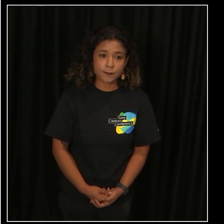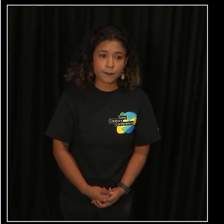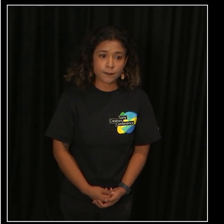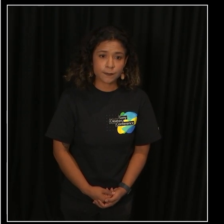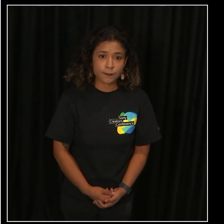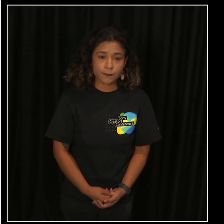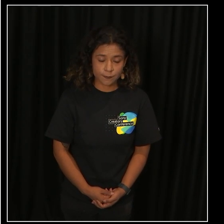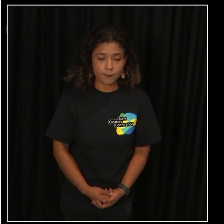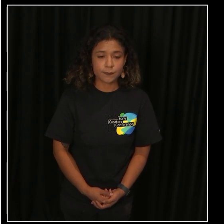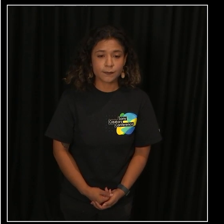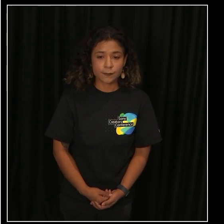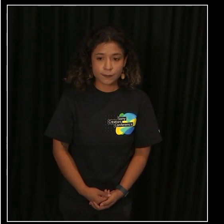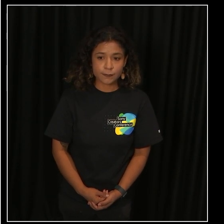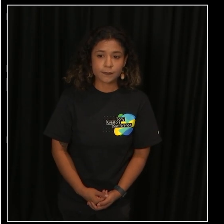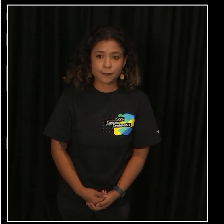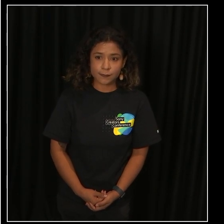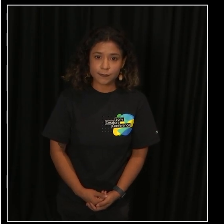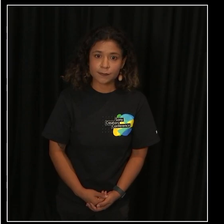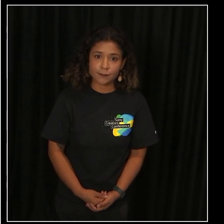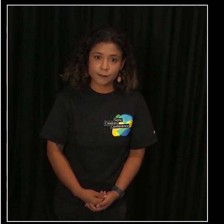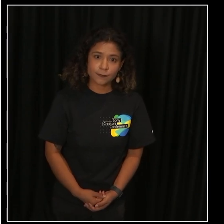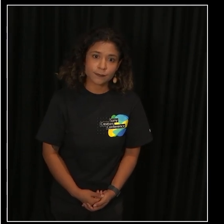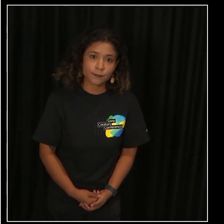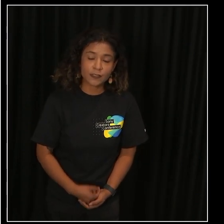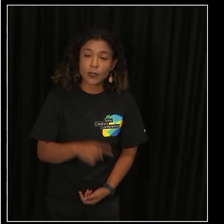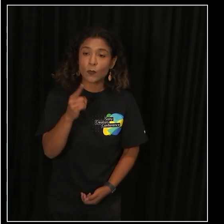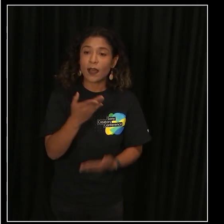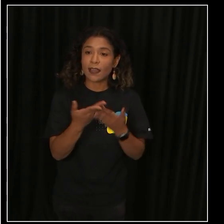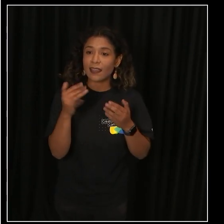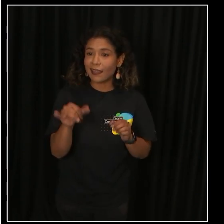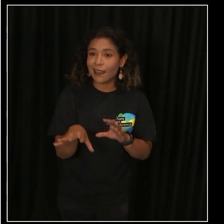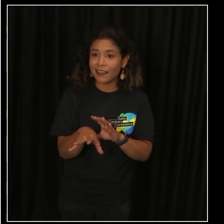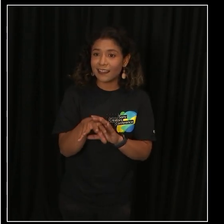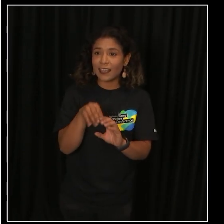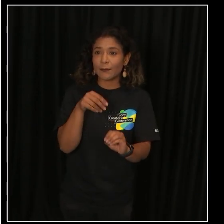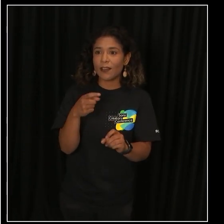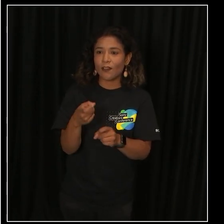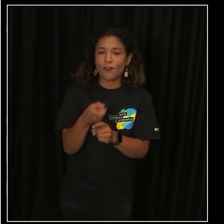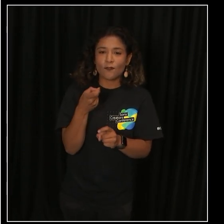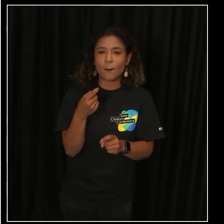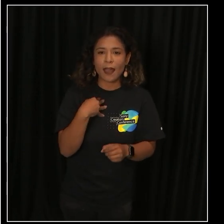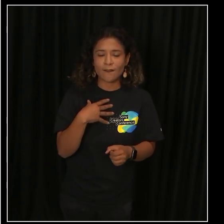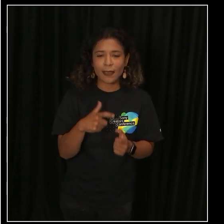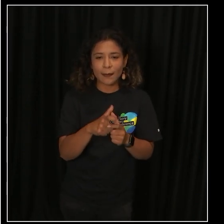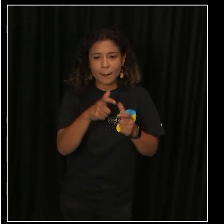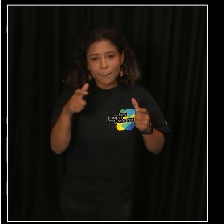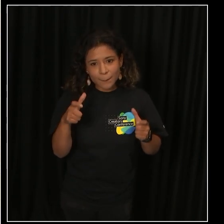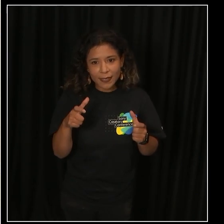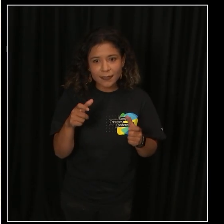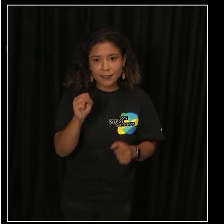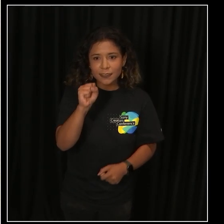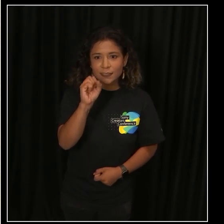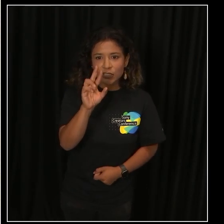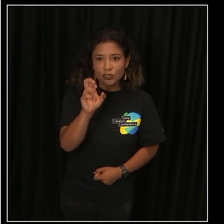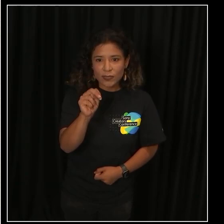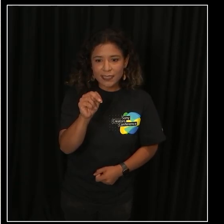Additionally, one of the things that came out of having a robust Screen Space shattered system was surprisingly unexpected.